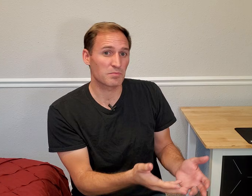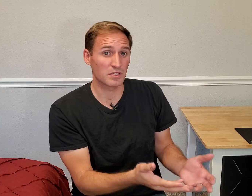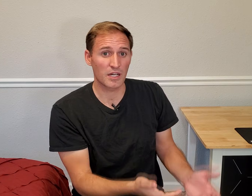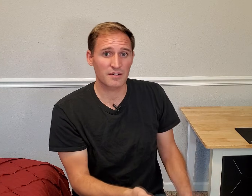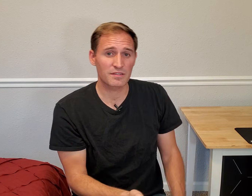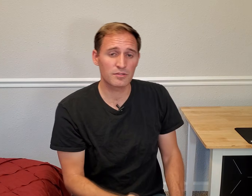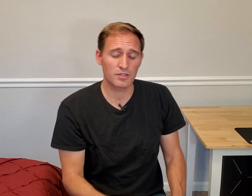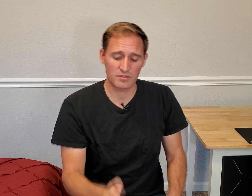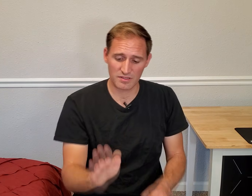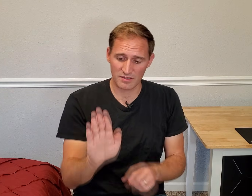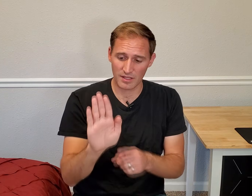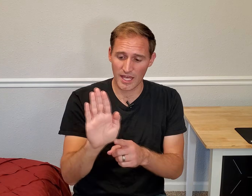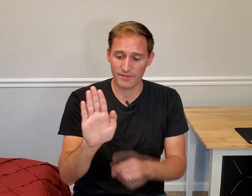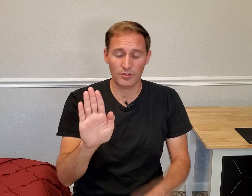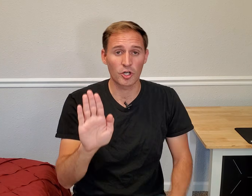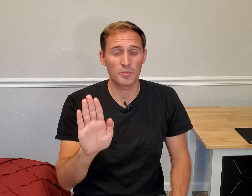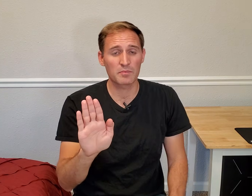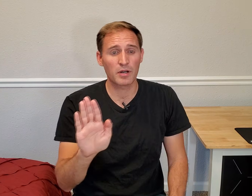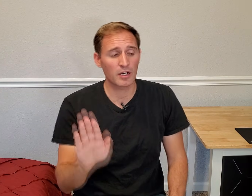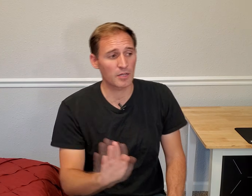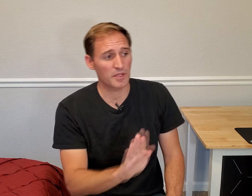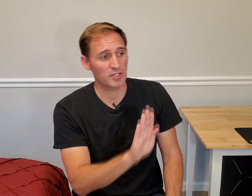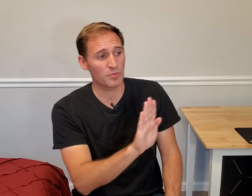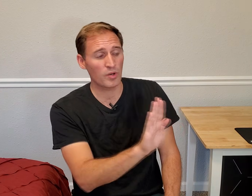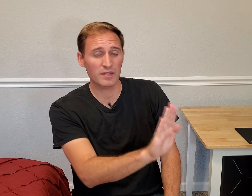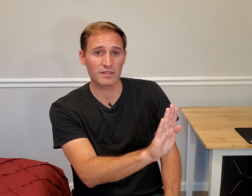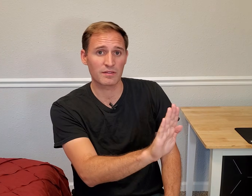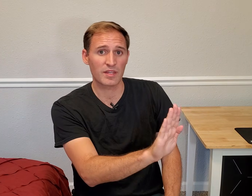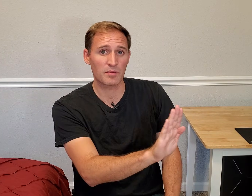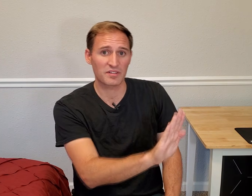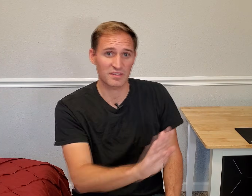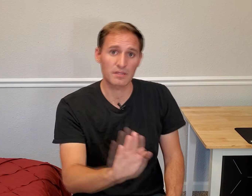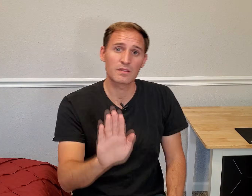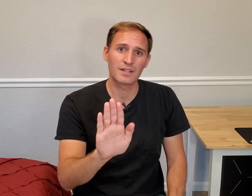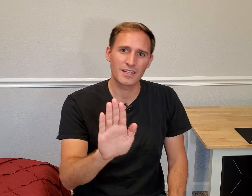belongs to, you just have your open palm and you point it to that person it's